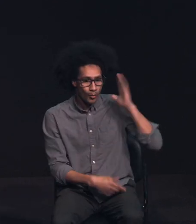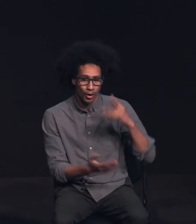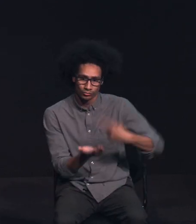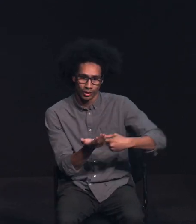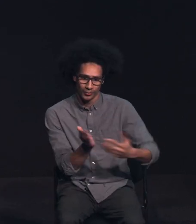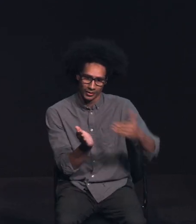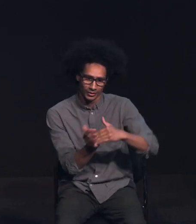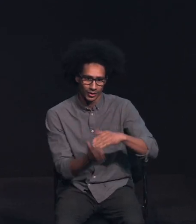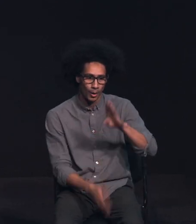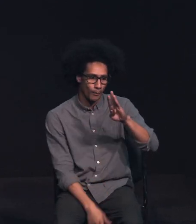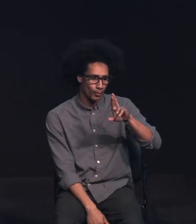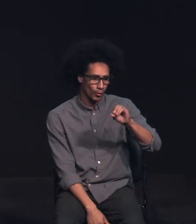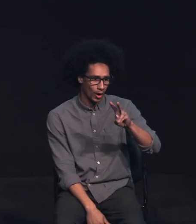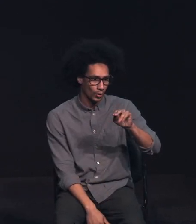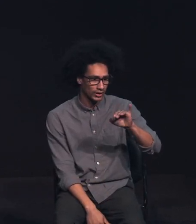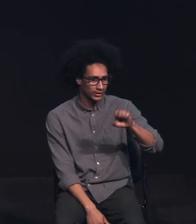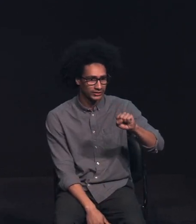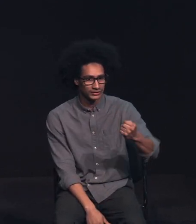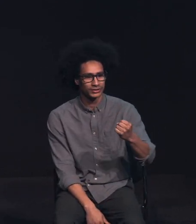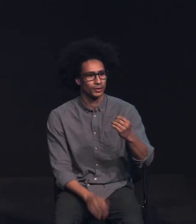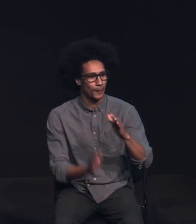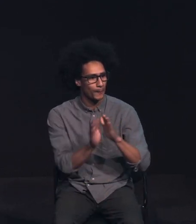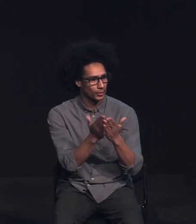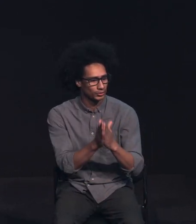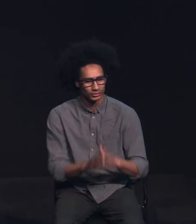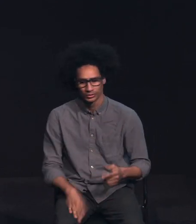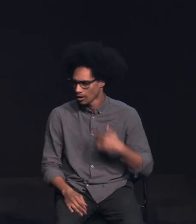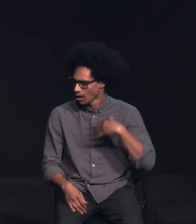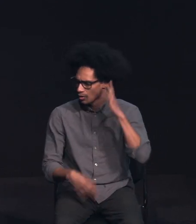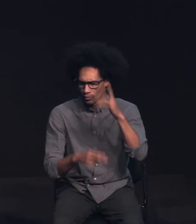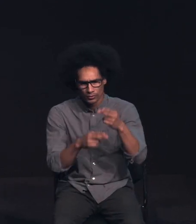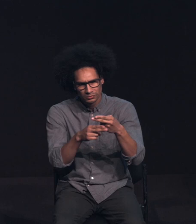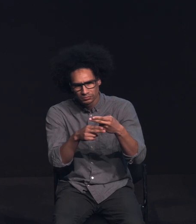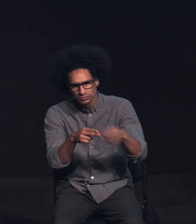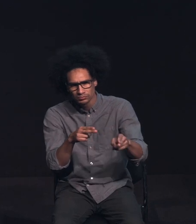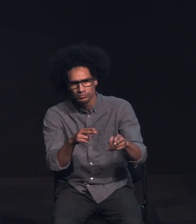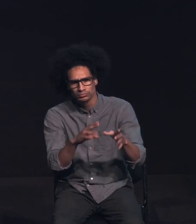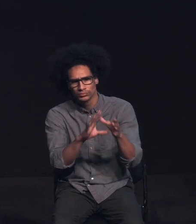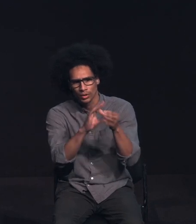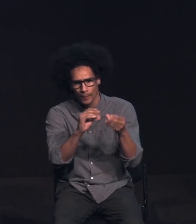So I just want to share a few comments today about--you know,